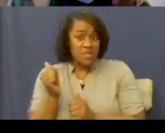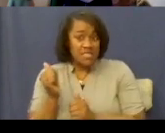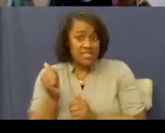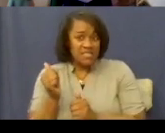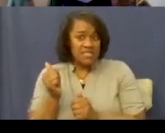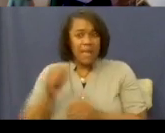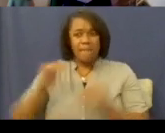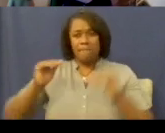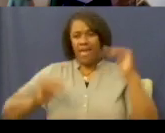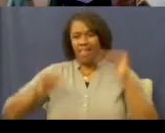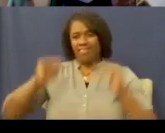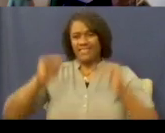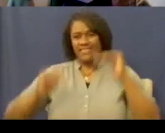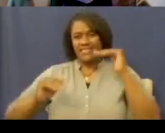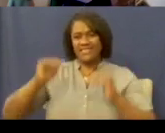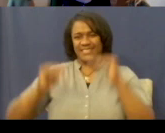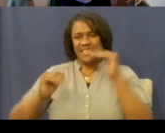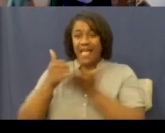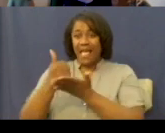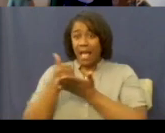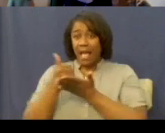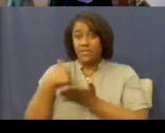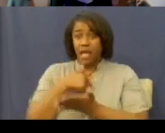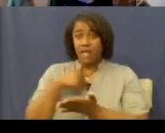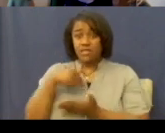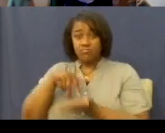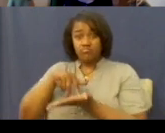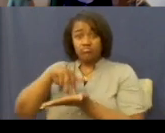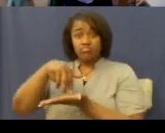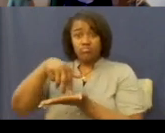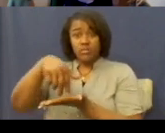It helps us keep our balance and stay upright,